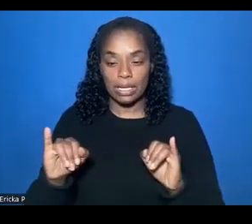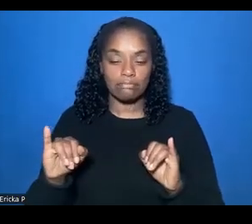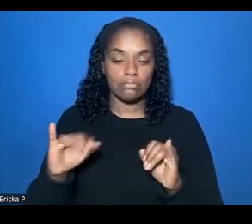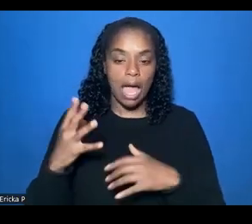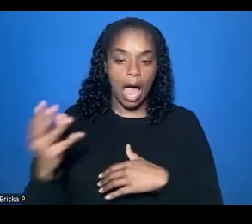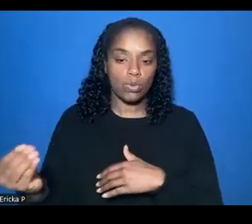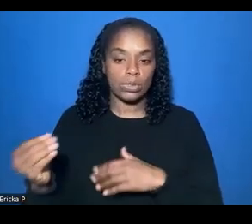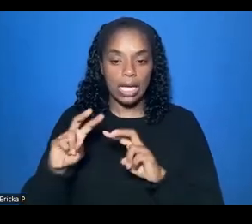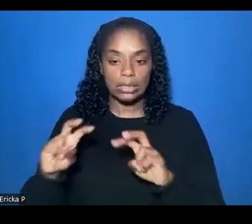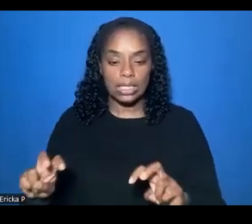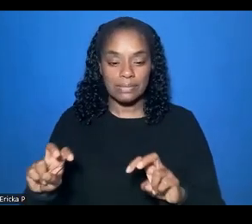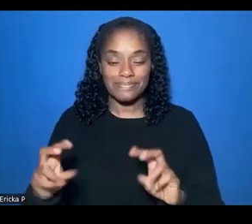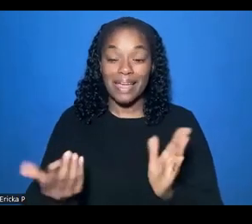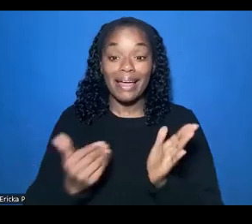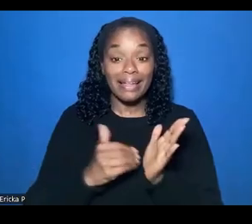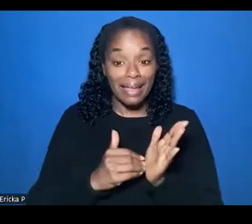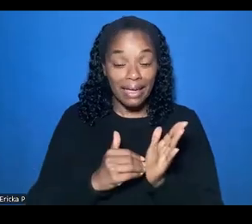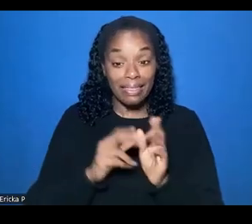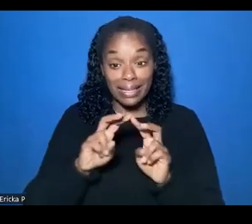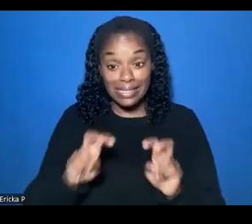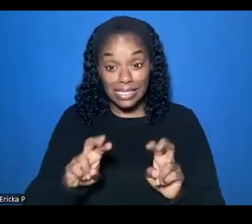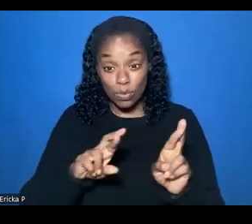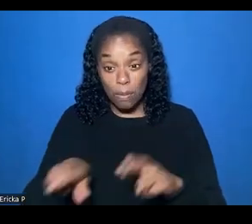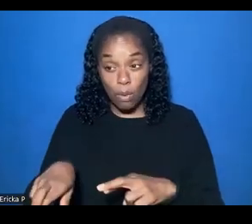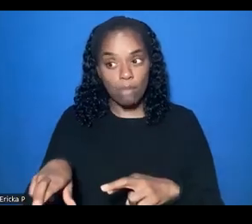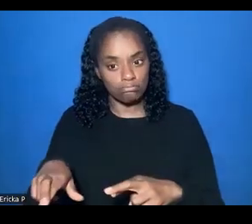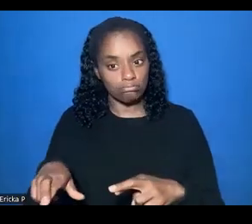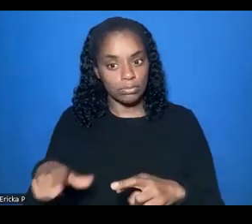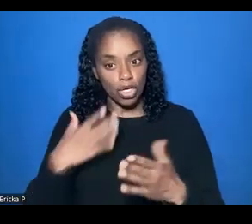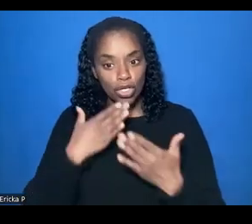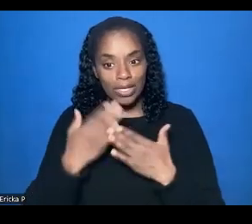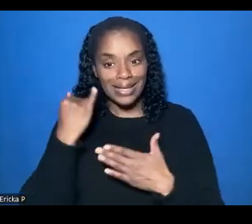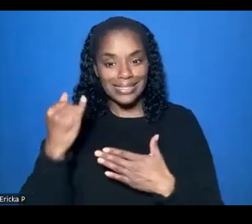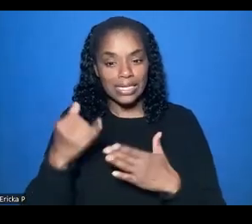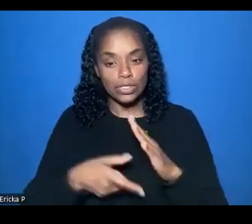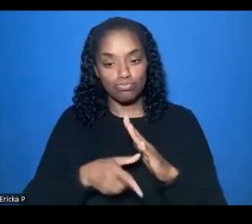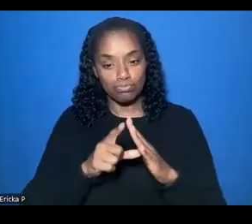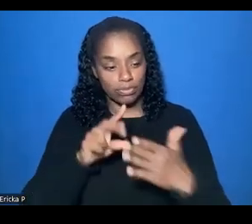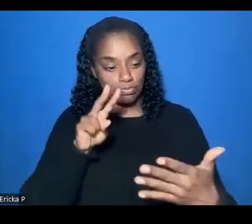It's always good to again to review the assessment prior to having the IEP meeting.